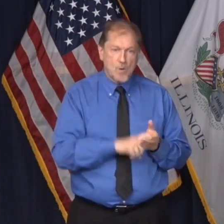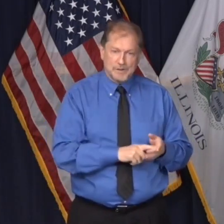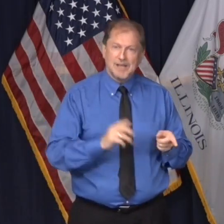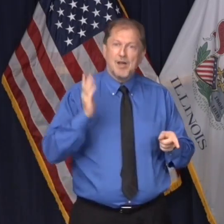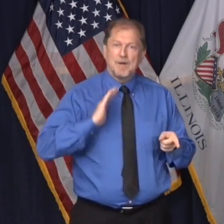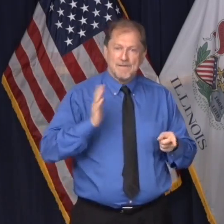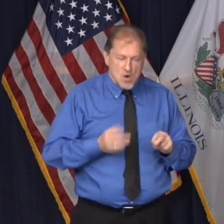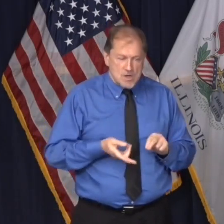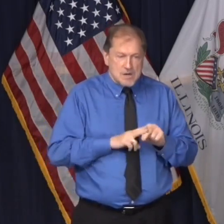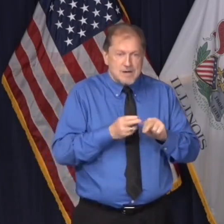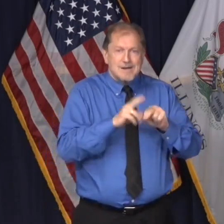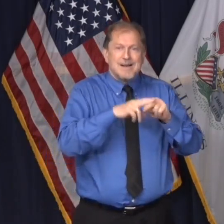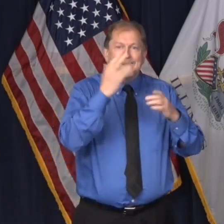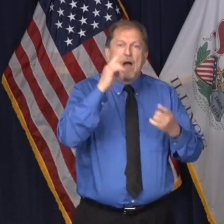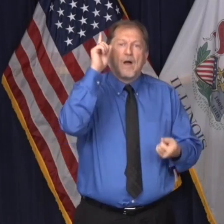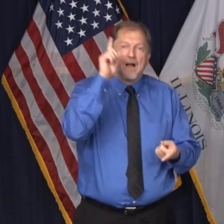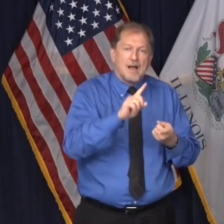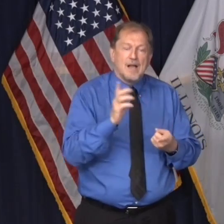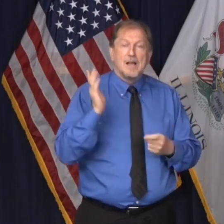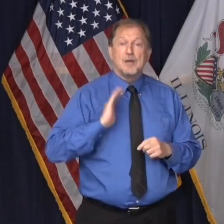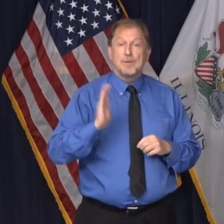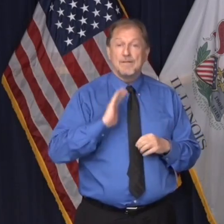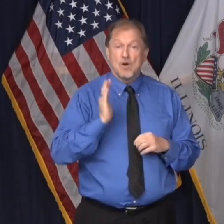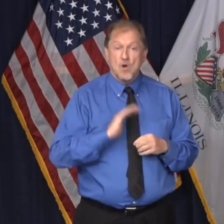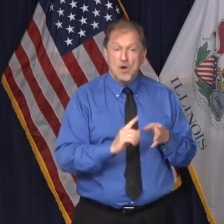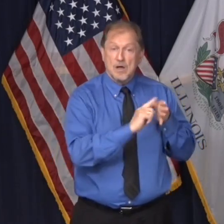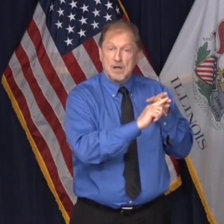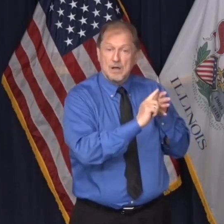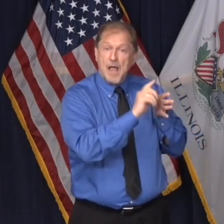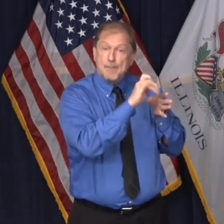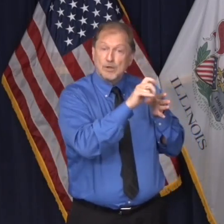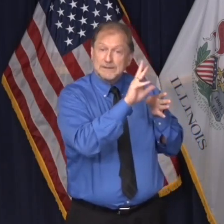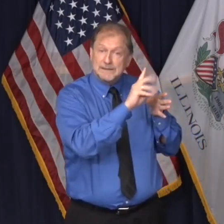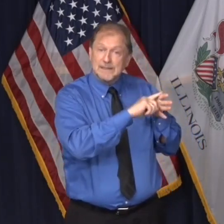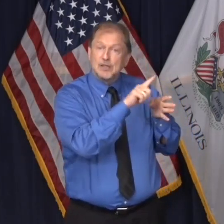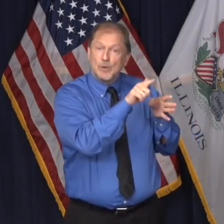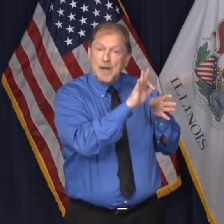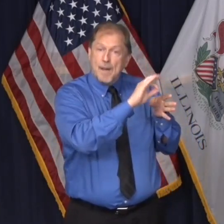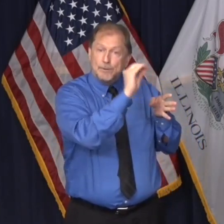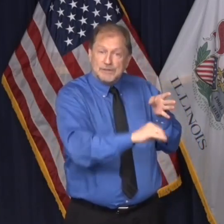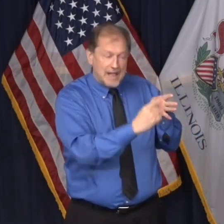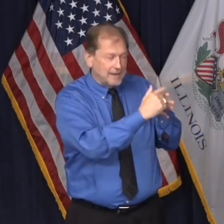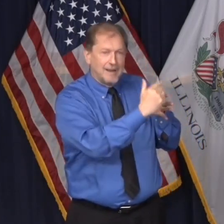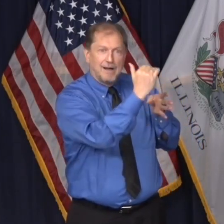ARE ON VENTILATORS. FROM A STATEWIDE STANDPOINT WE'VE CONTINUED TO SEE A SLIGHT